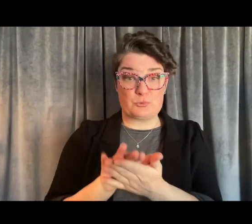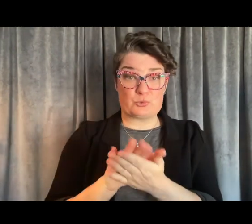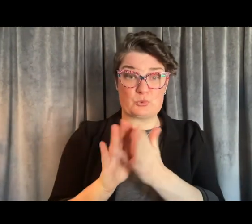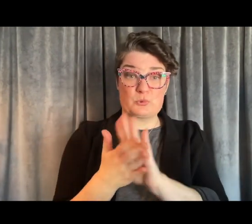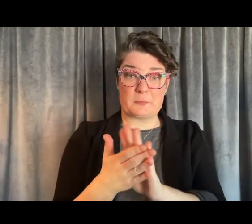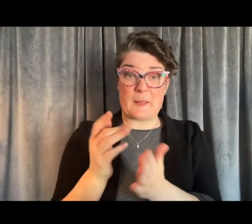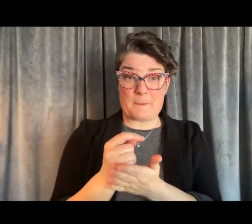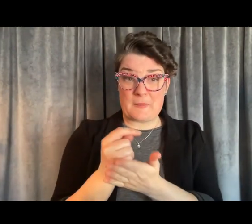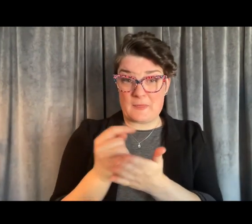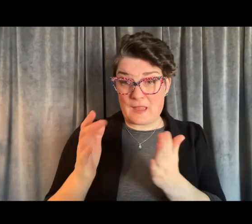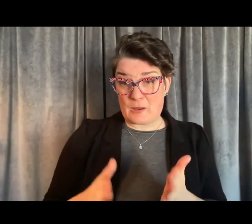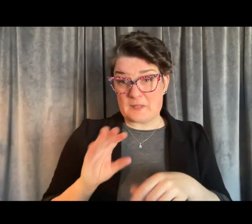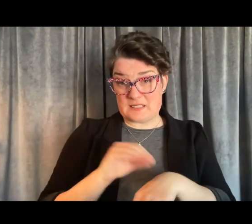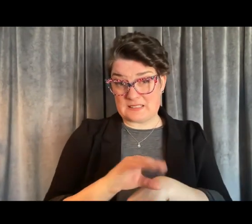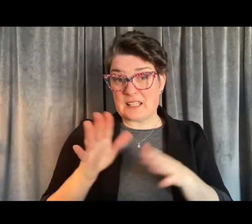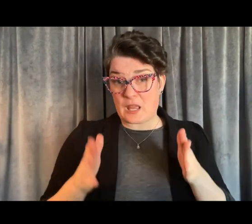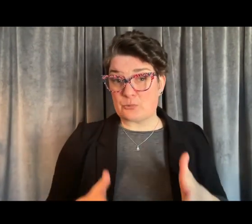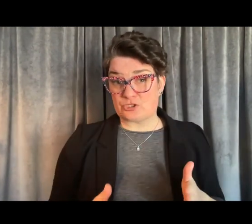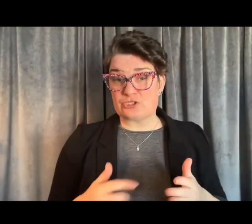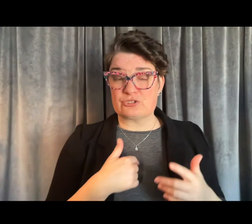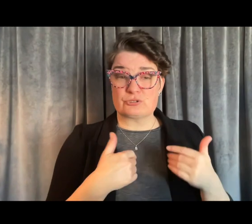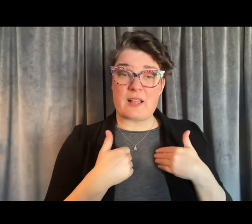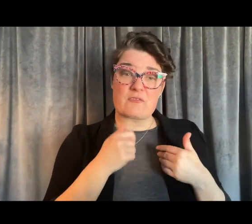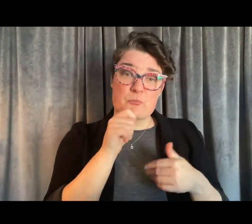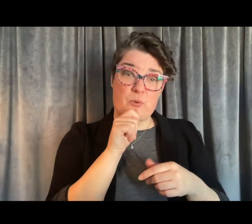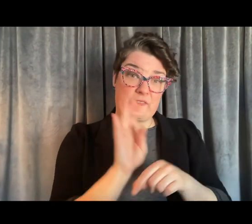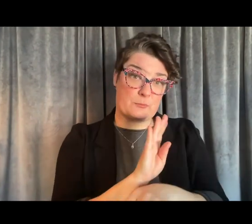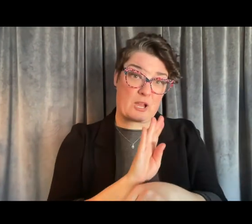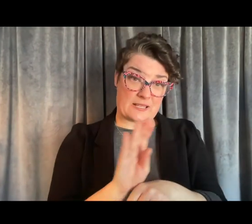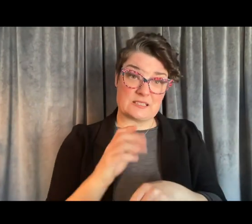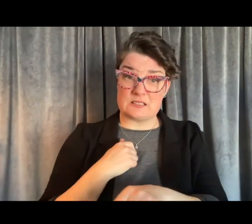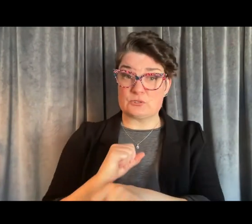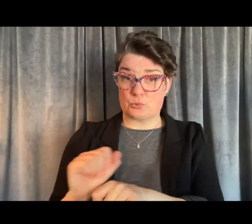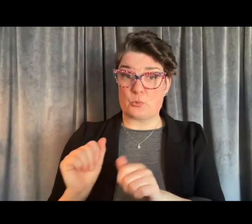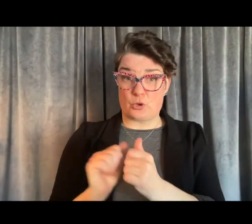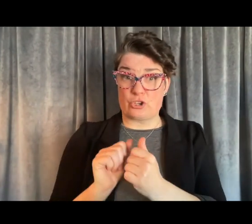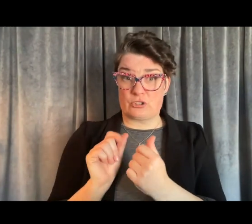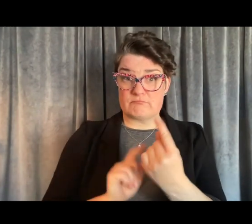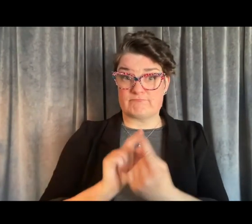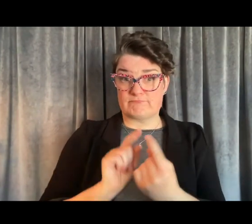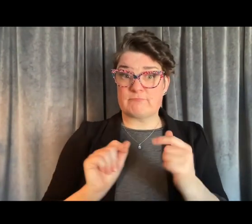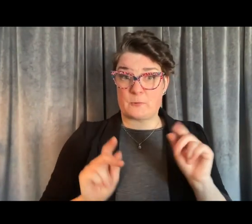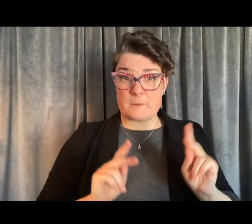And so I have a private practice where I work with people who have trauma based